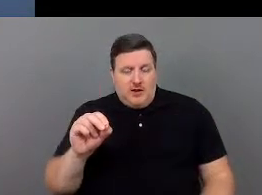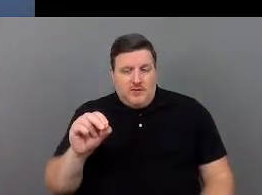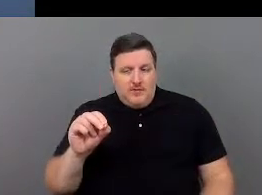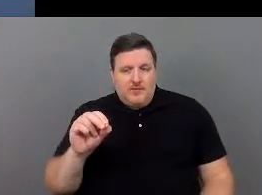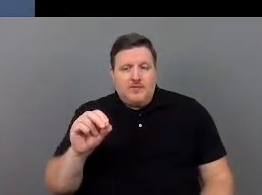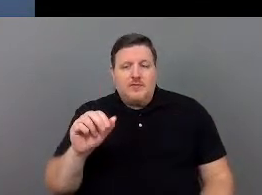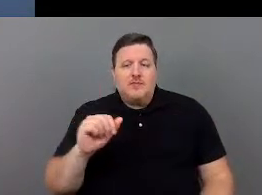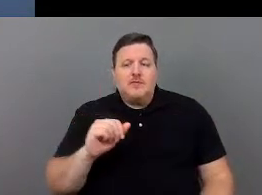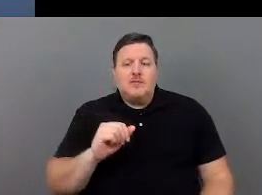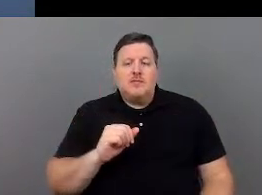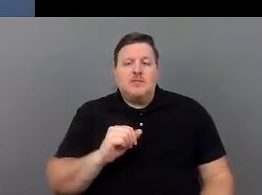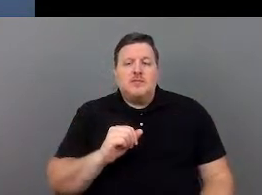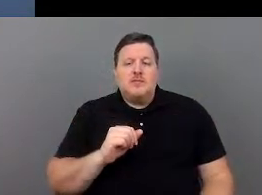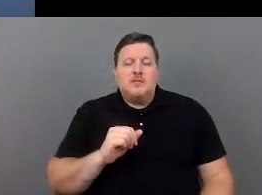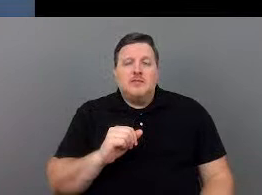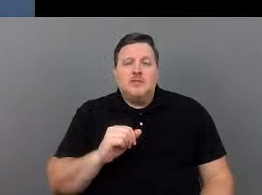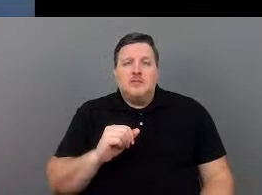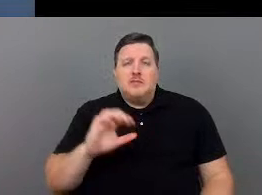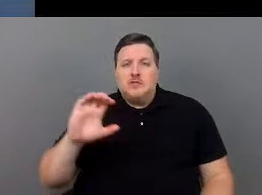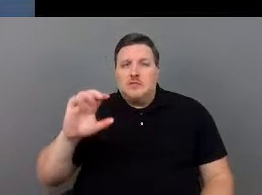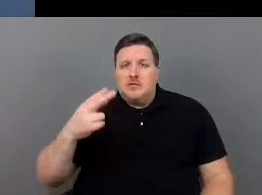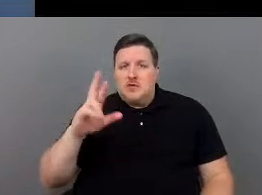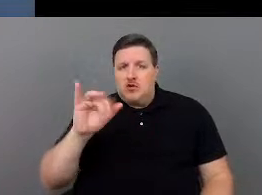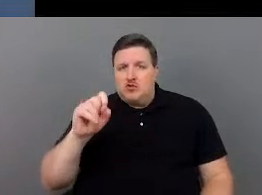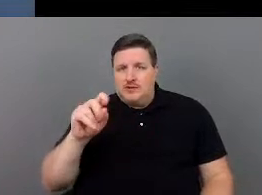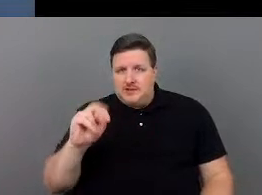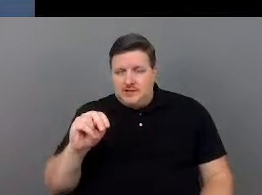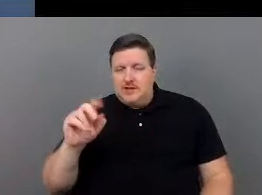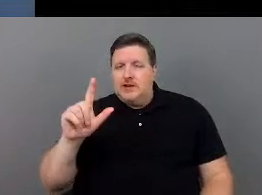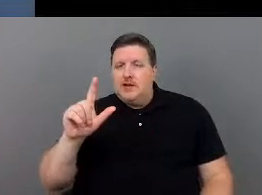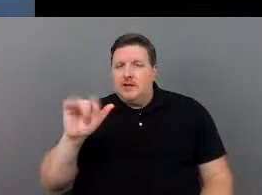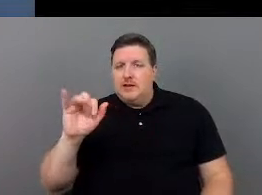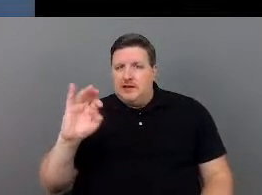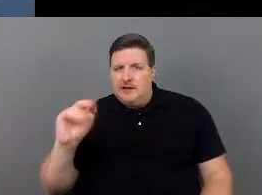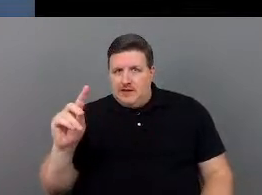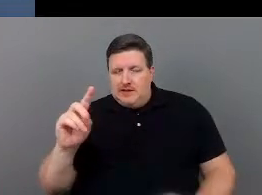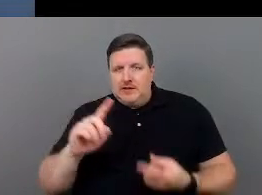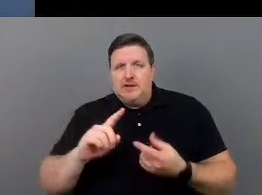THAT WILL BE CHRISTIAN LIND, KATE O RELY, JAMES AARONS,